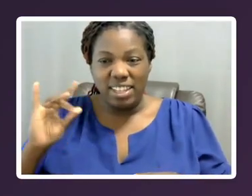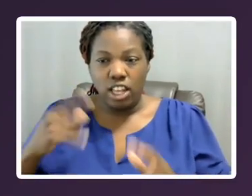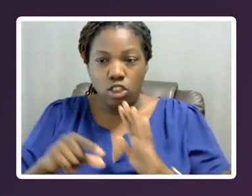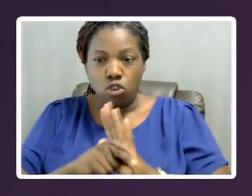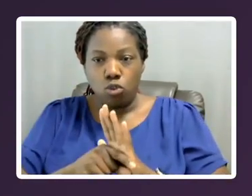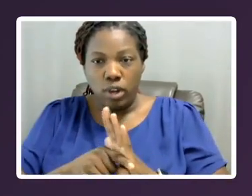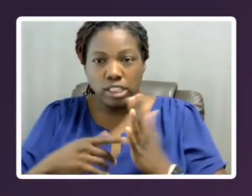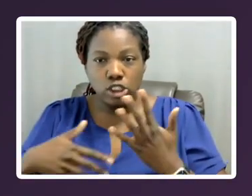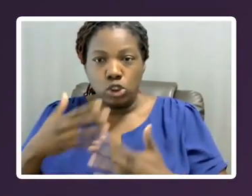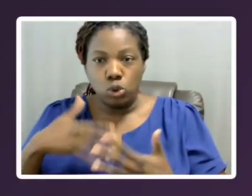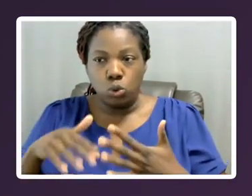Abbie Hitzemann: Next slide, please.